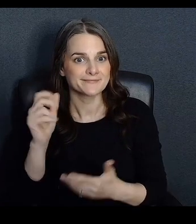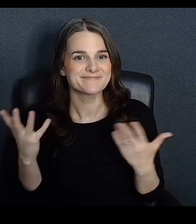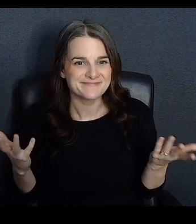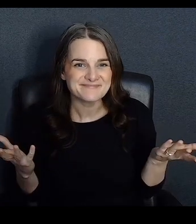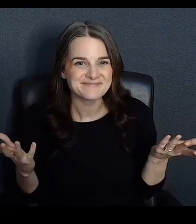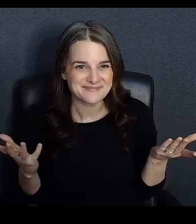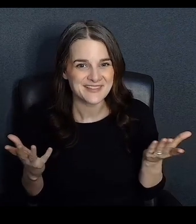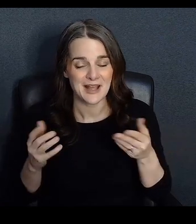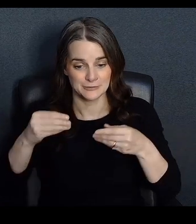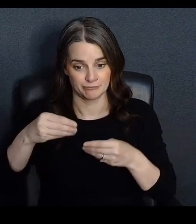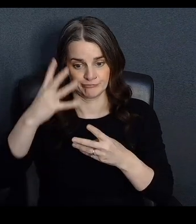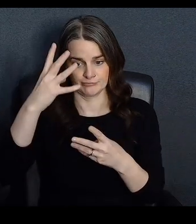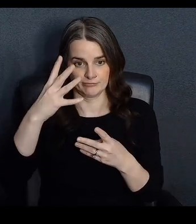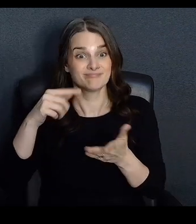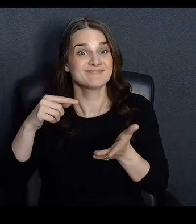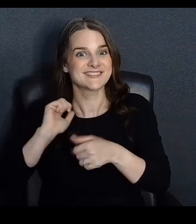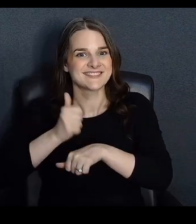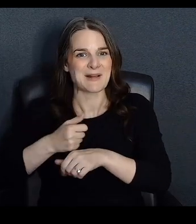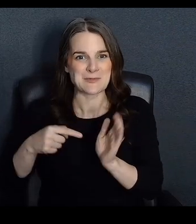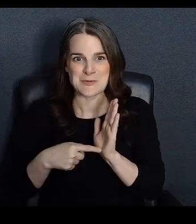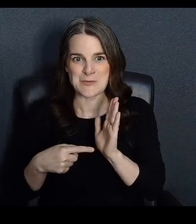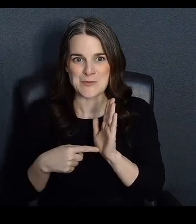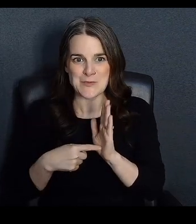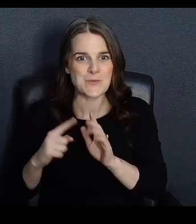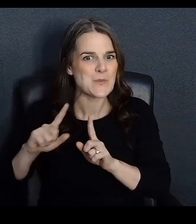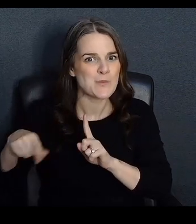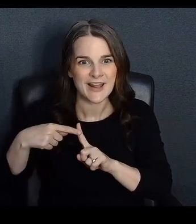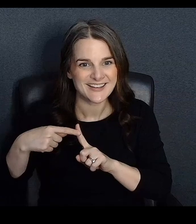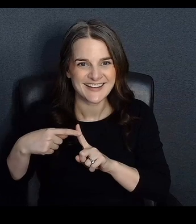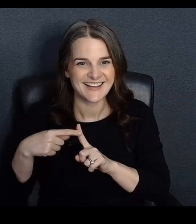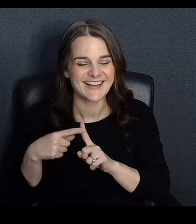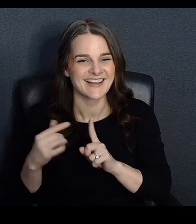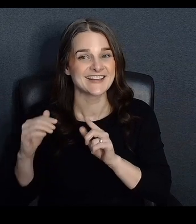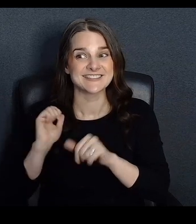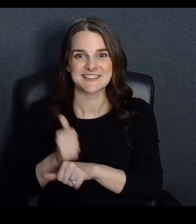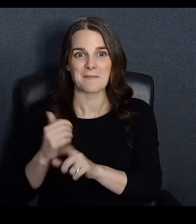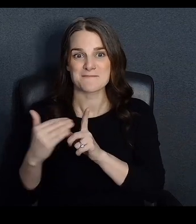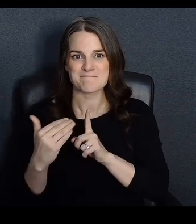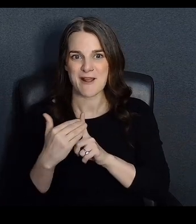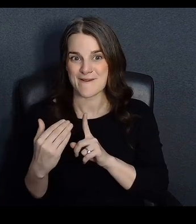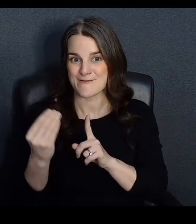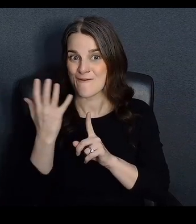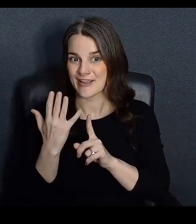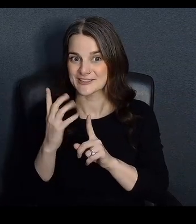And there's drop-down menus that let me set a due date, set a reminder notification if I'd like that,